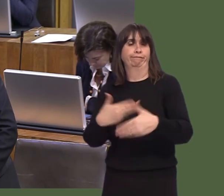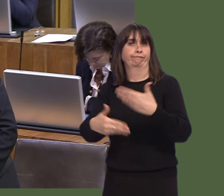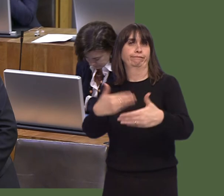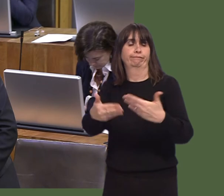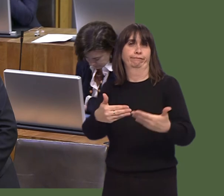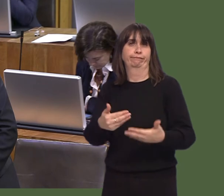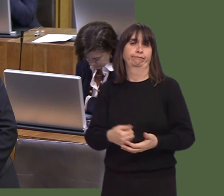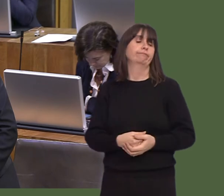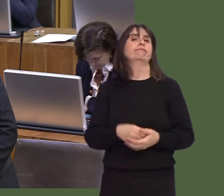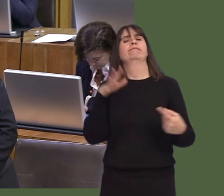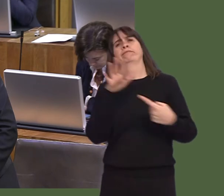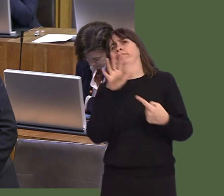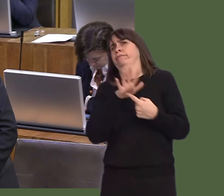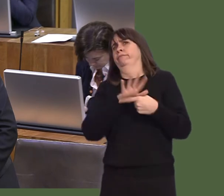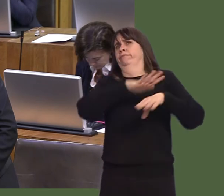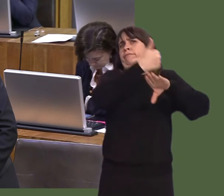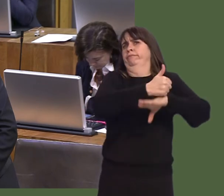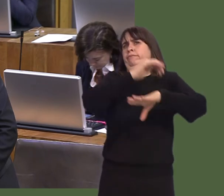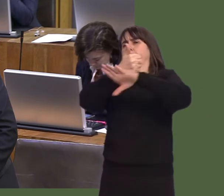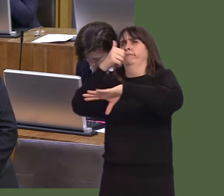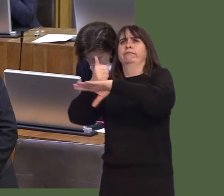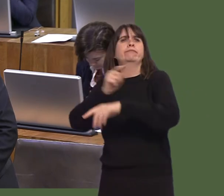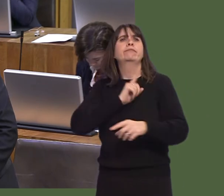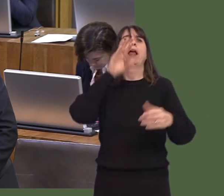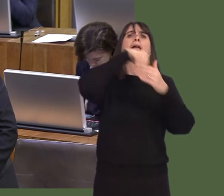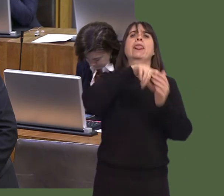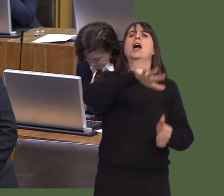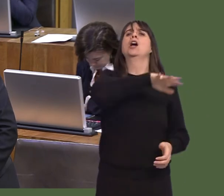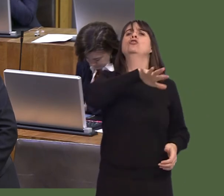Are you confident that the case for a distinctive Welsh justice system will be strengthened